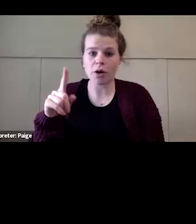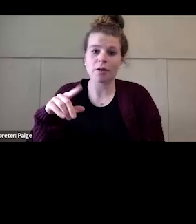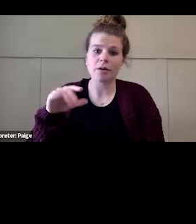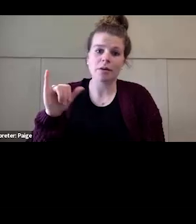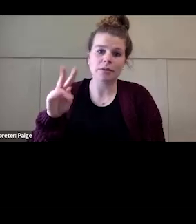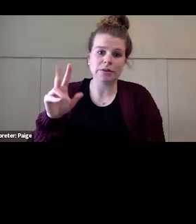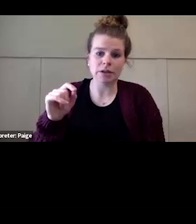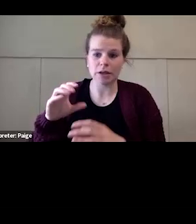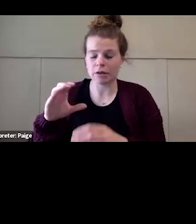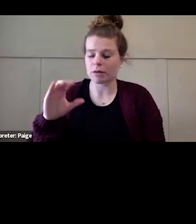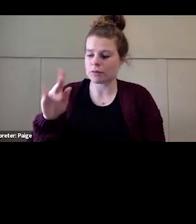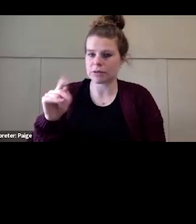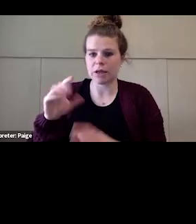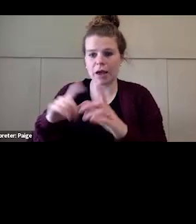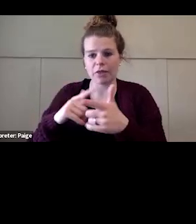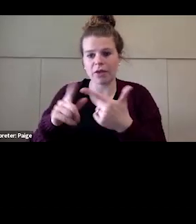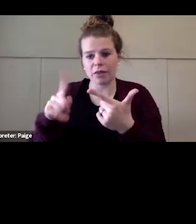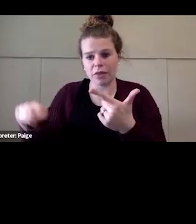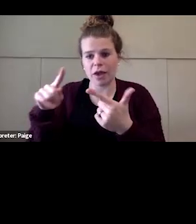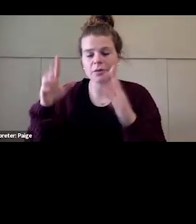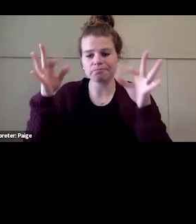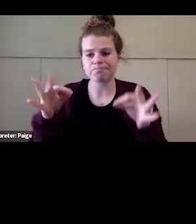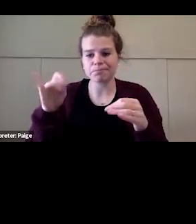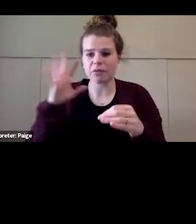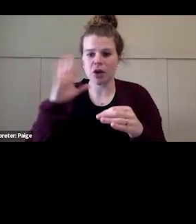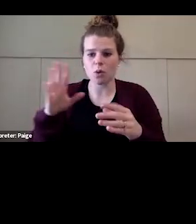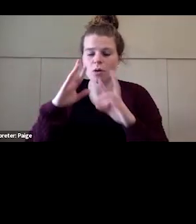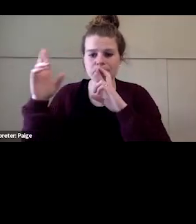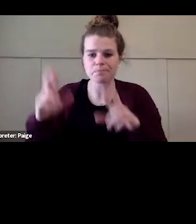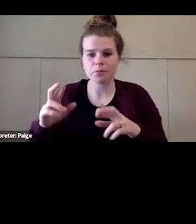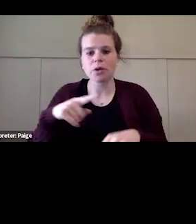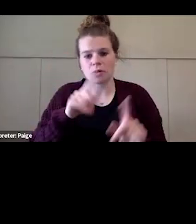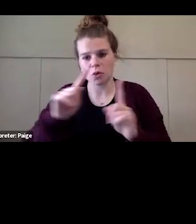as to whether or not they're going to issue that transport order for the person to go to the hospital